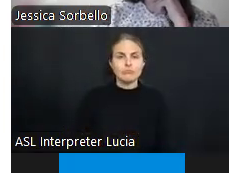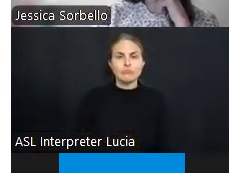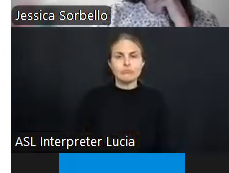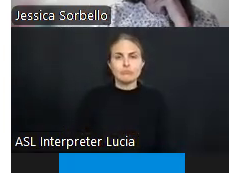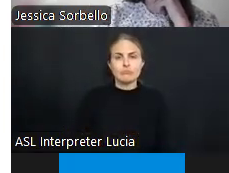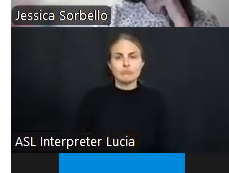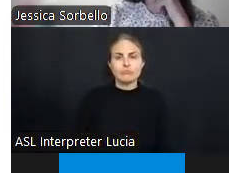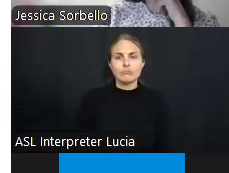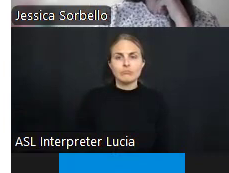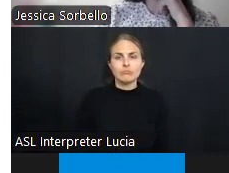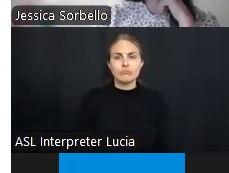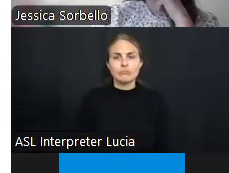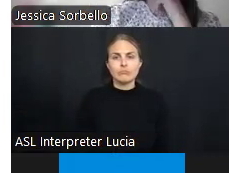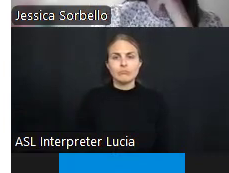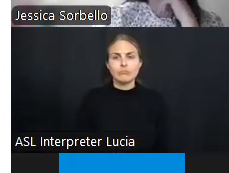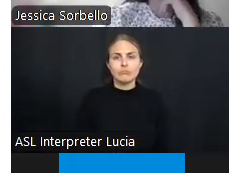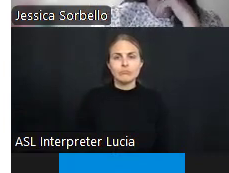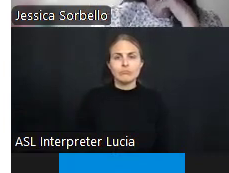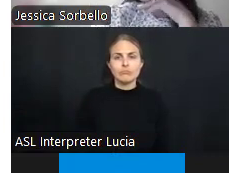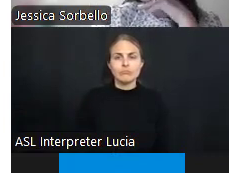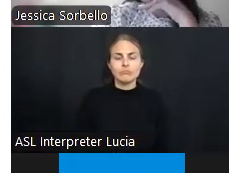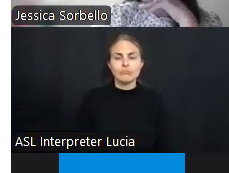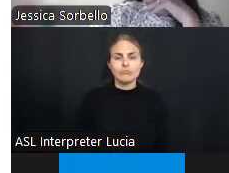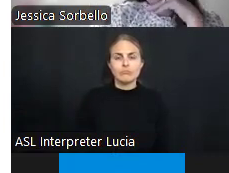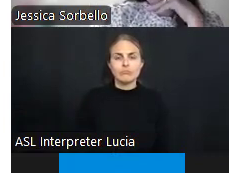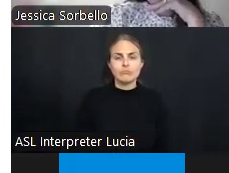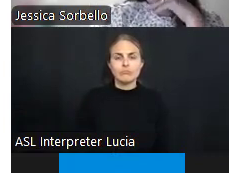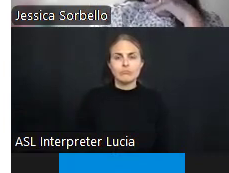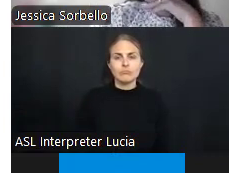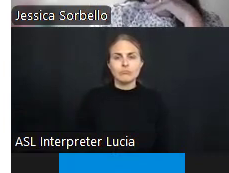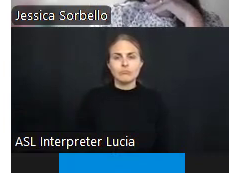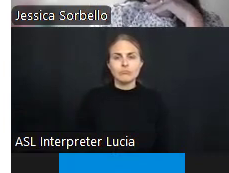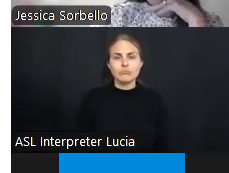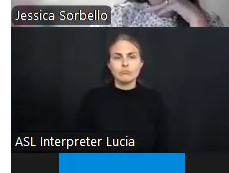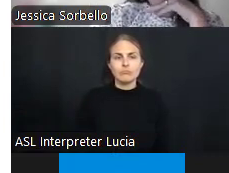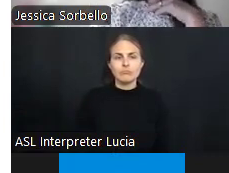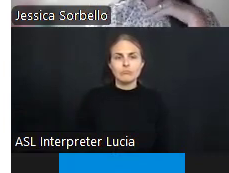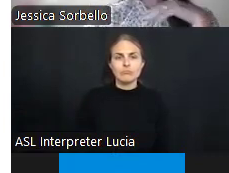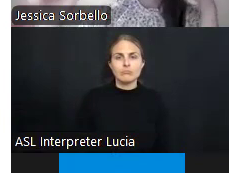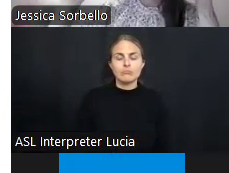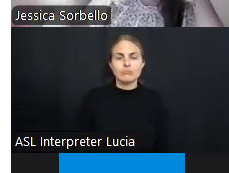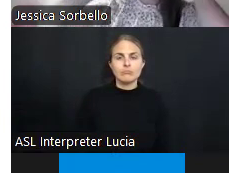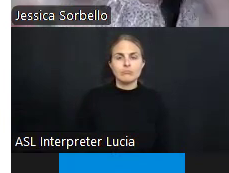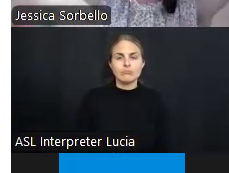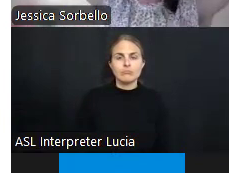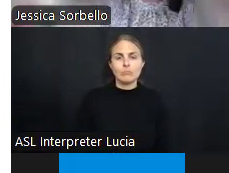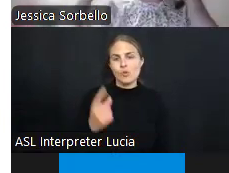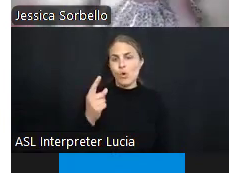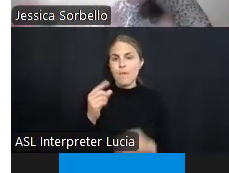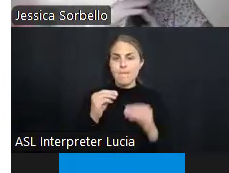All right. I have one more case to go over. We will meet Carl now. Carl presents with postoperative knee pain and